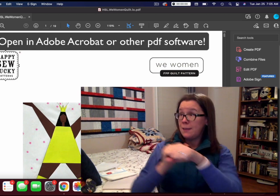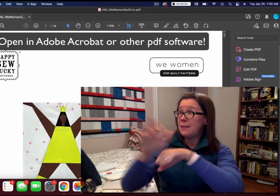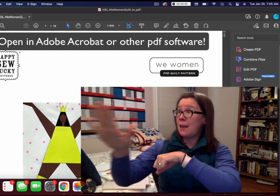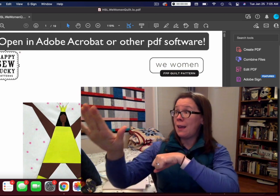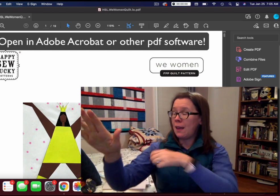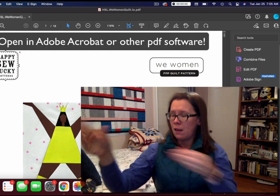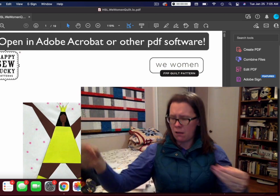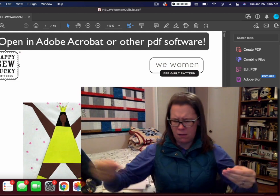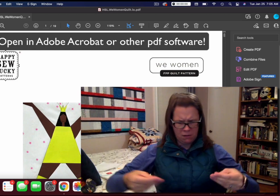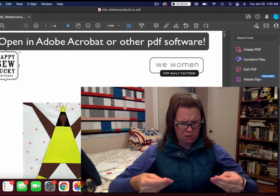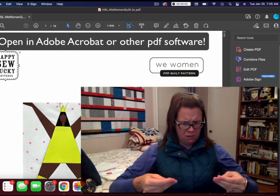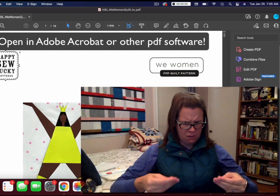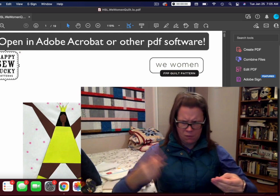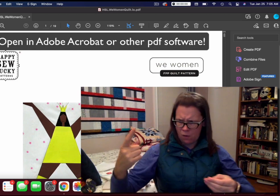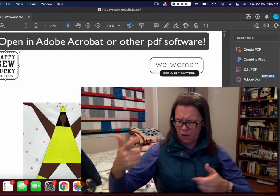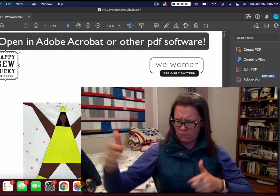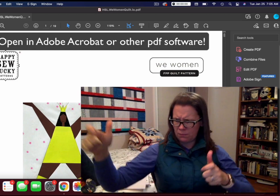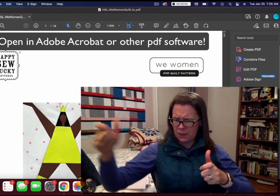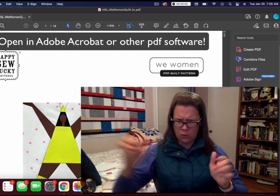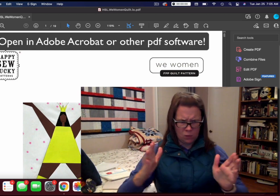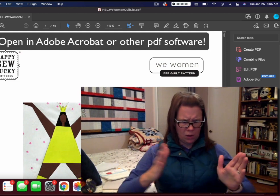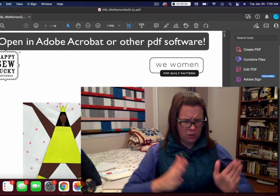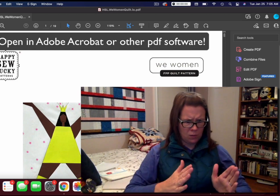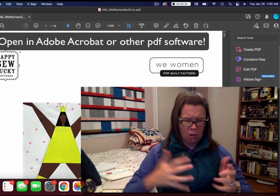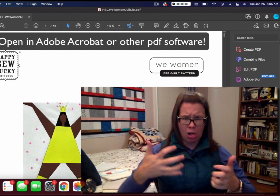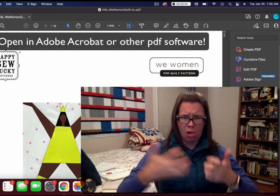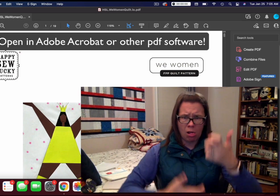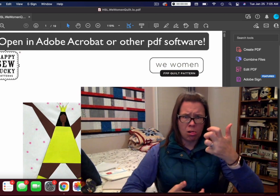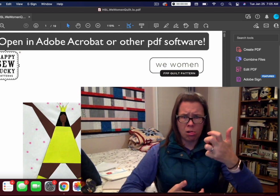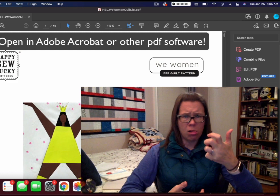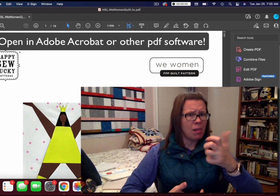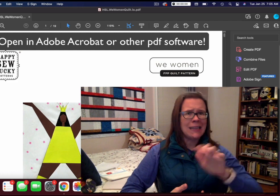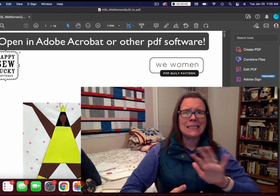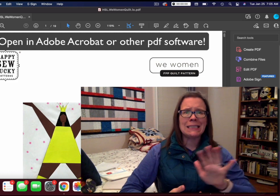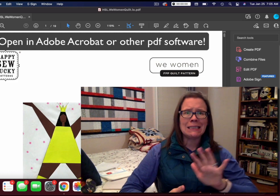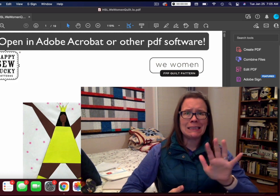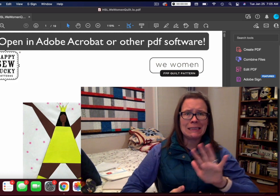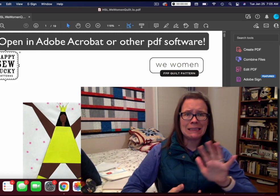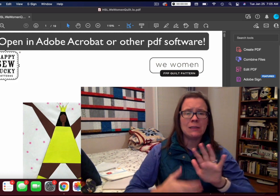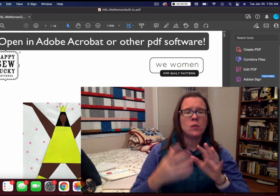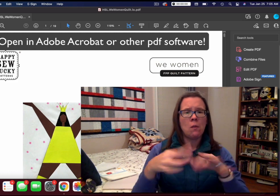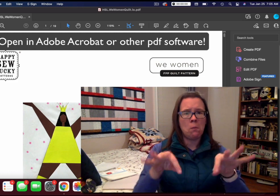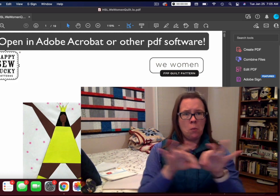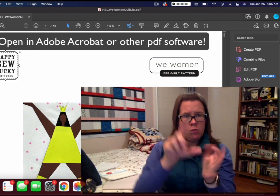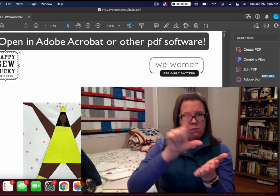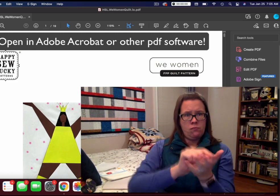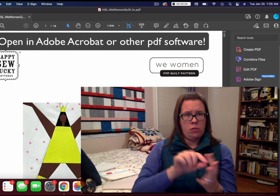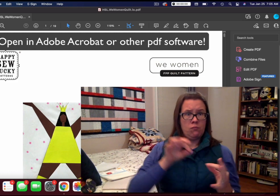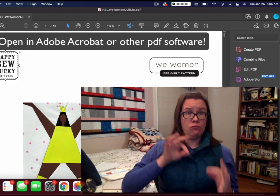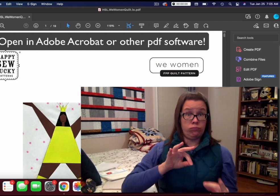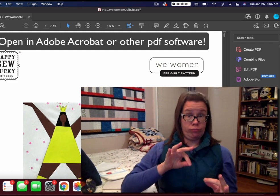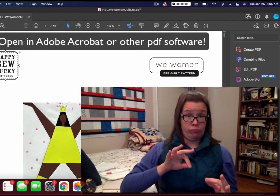And then especially as we're doing a quilt swap you want your pattern blocks to be a